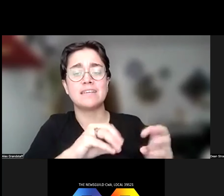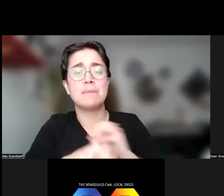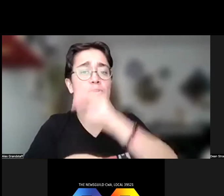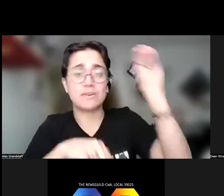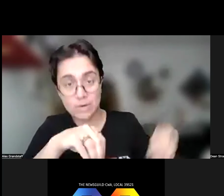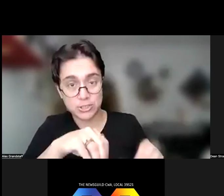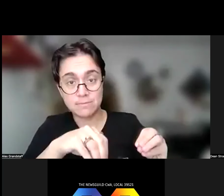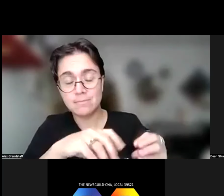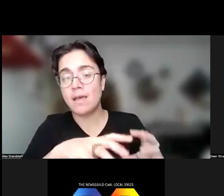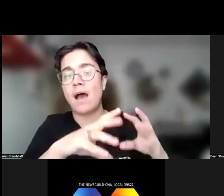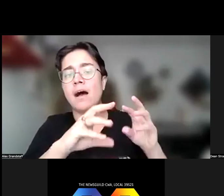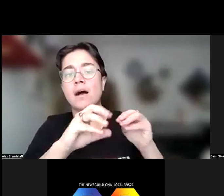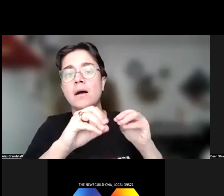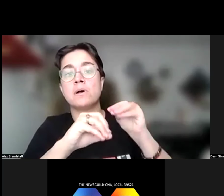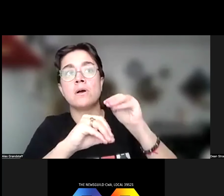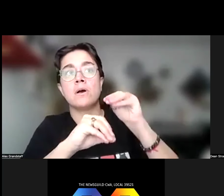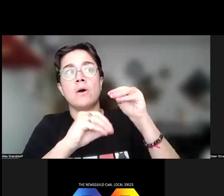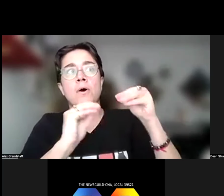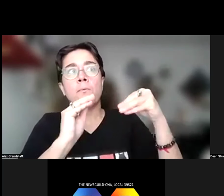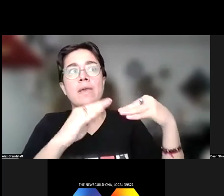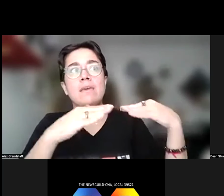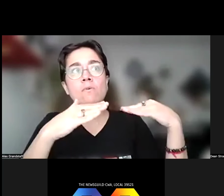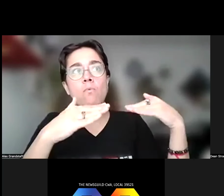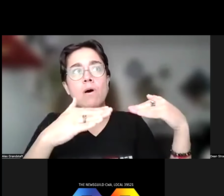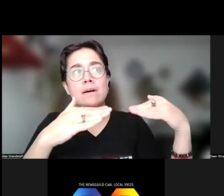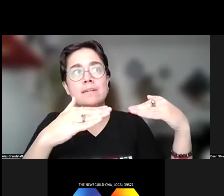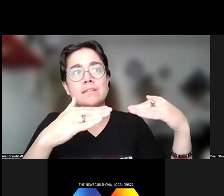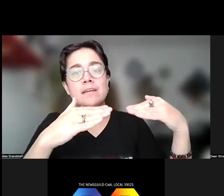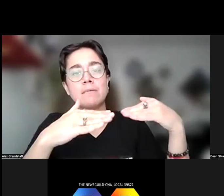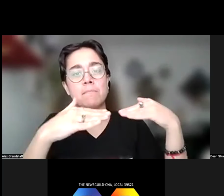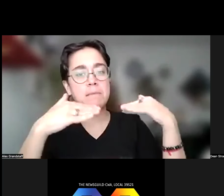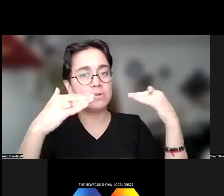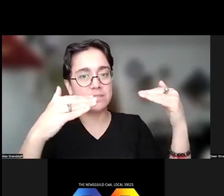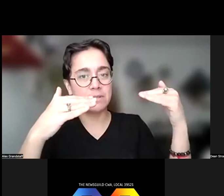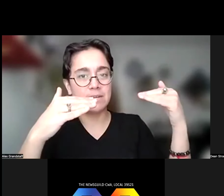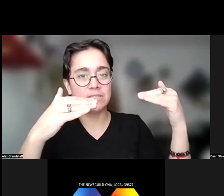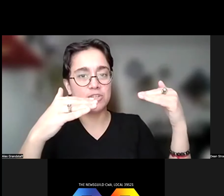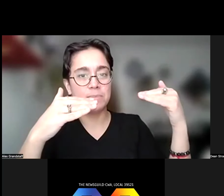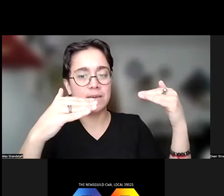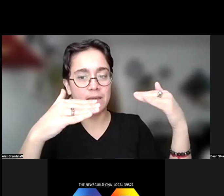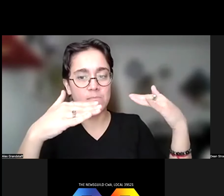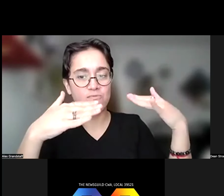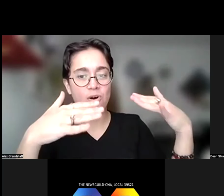that research asks. Because research, when it is made, is made around a question.